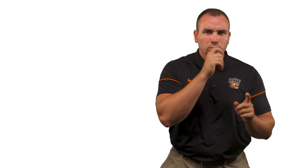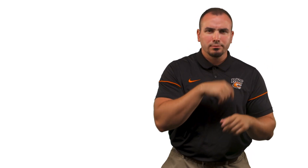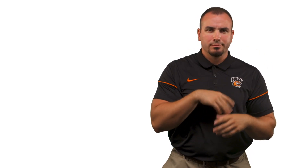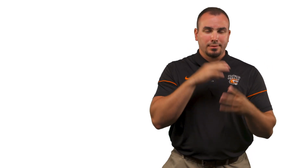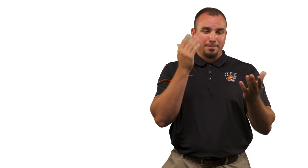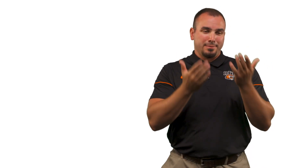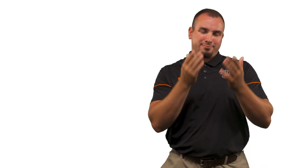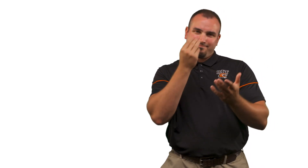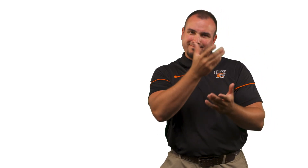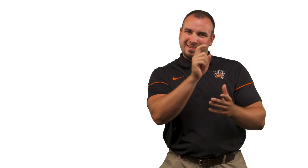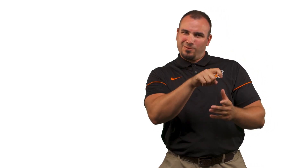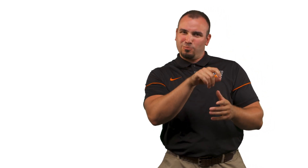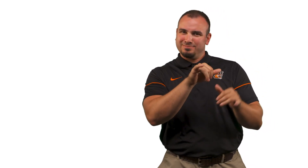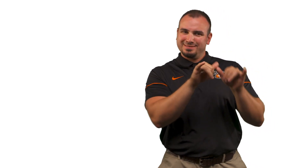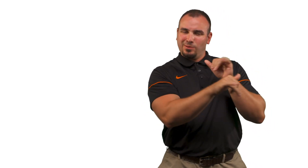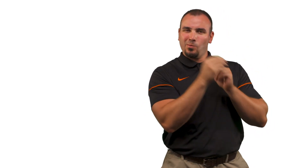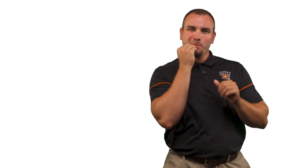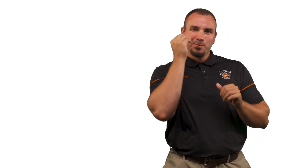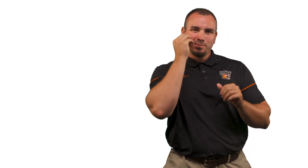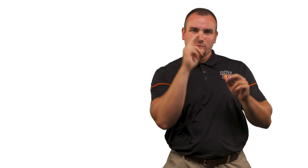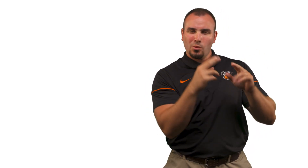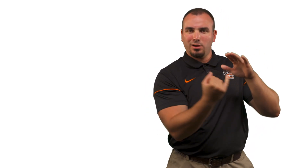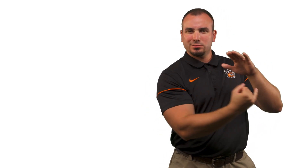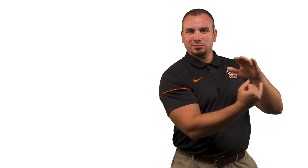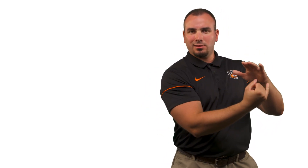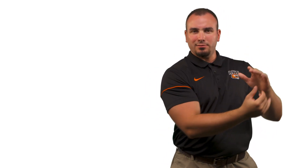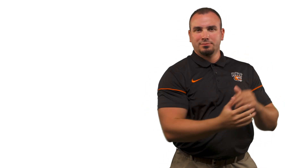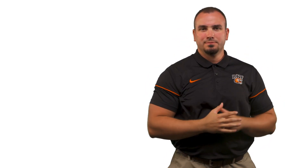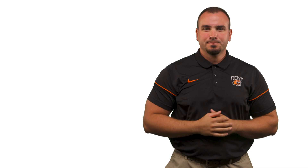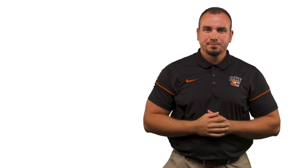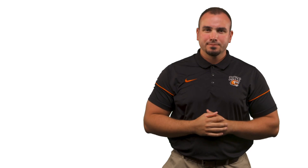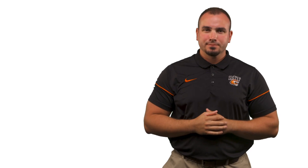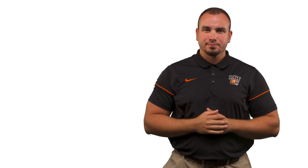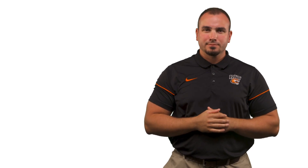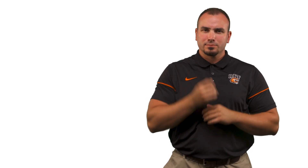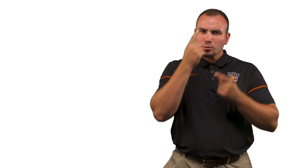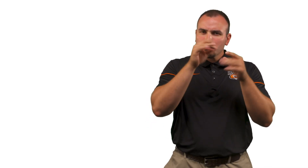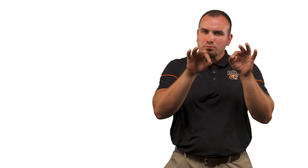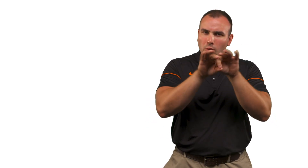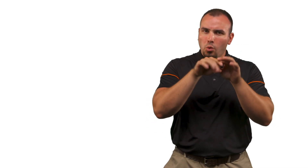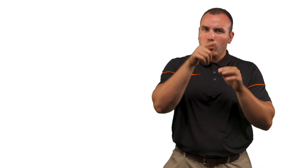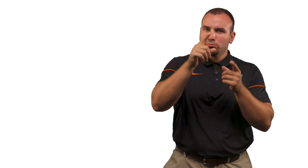contact with, and ask you to stay home to self-isolate.